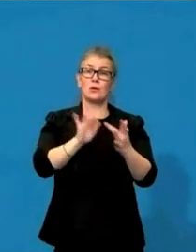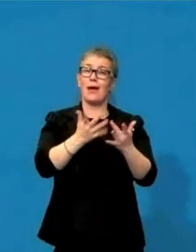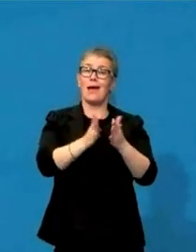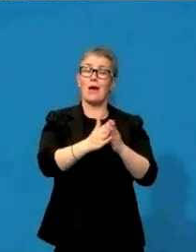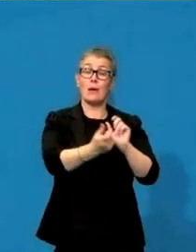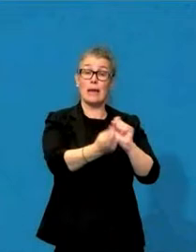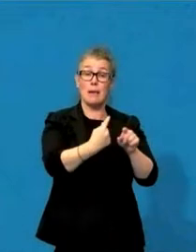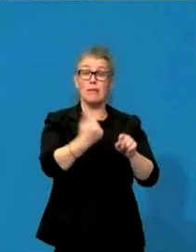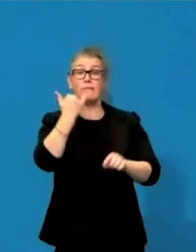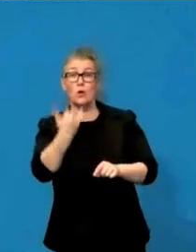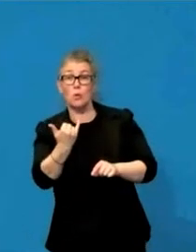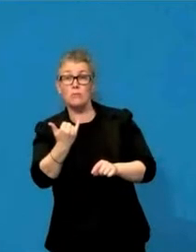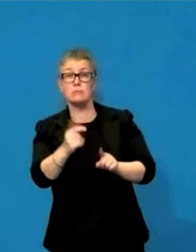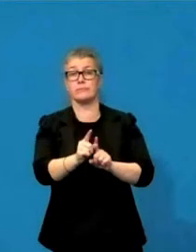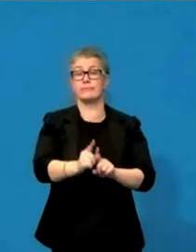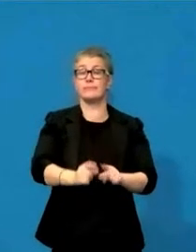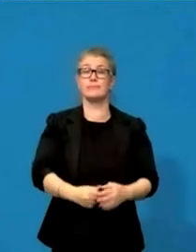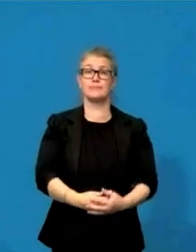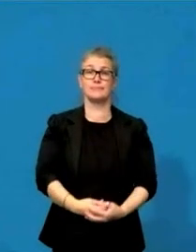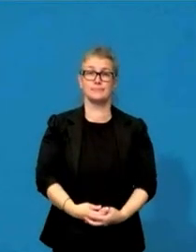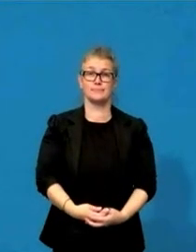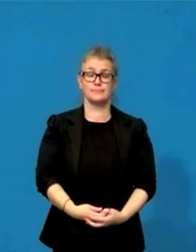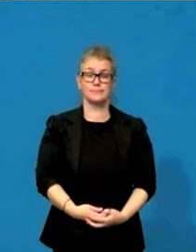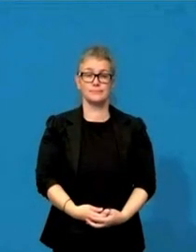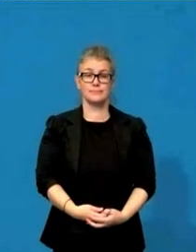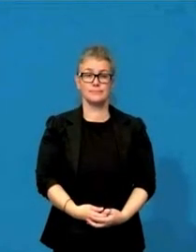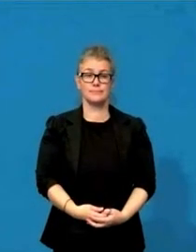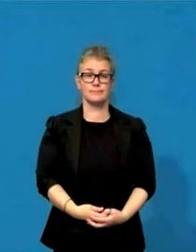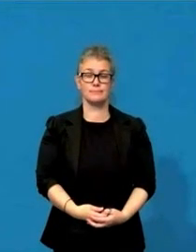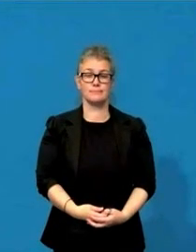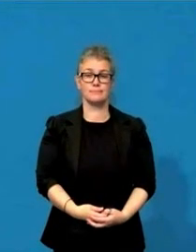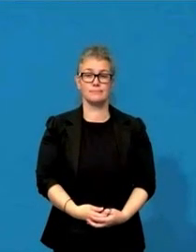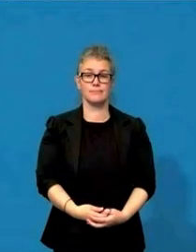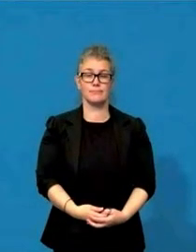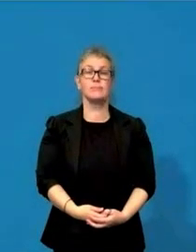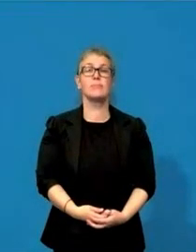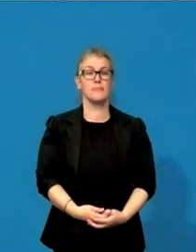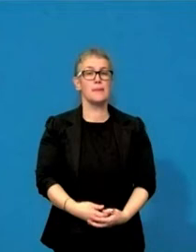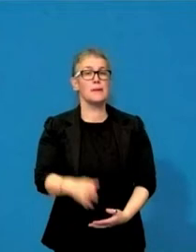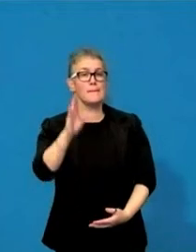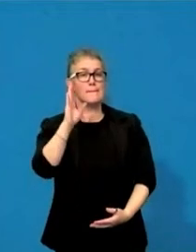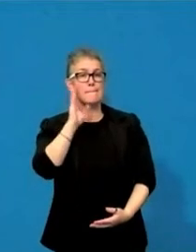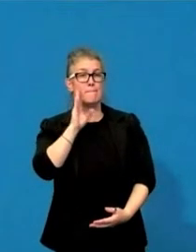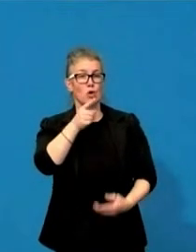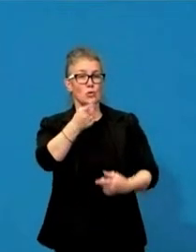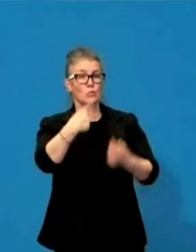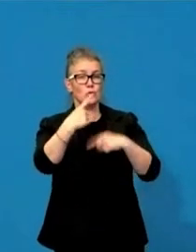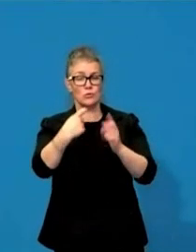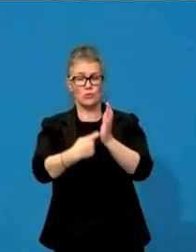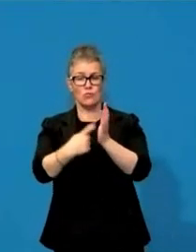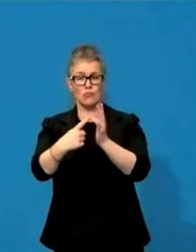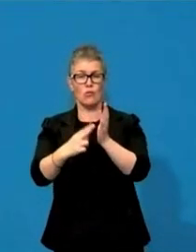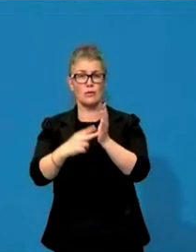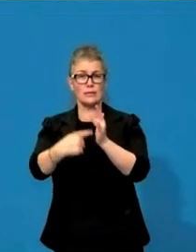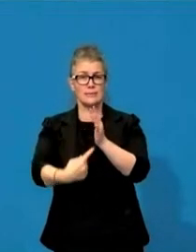We heard just earlier that Ronita's been having trouble accessing a